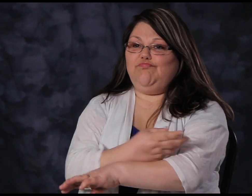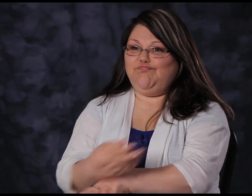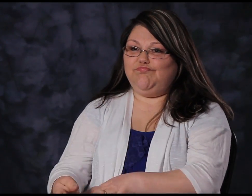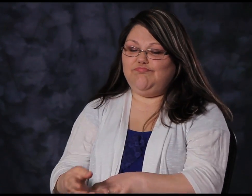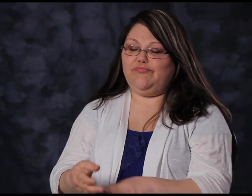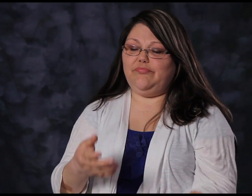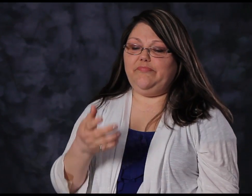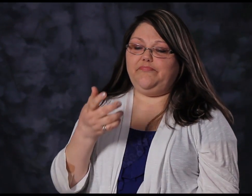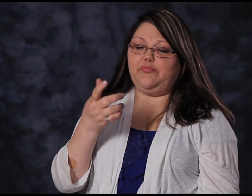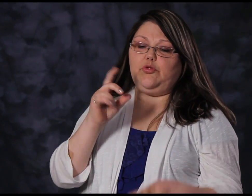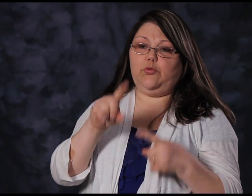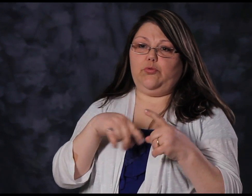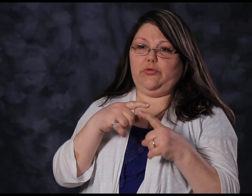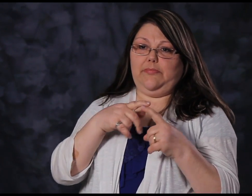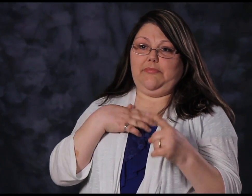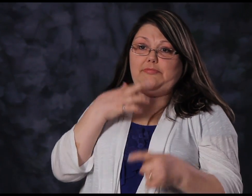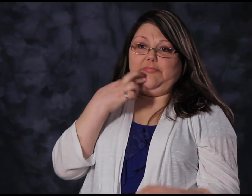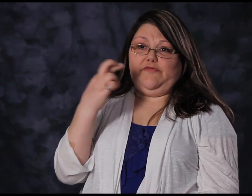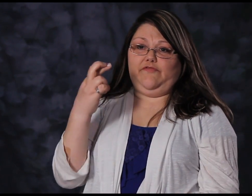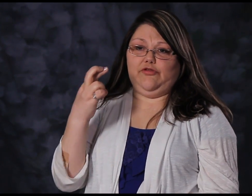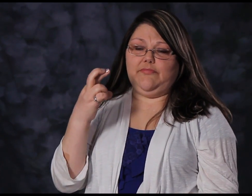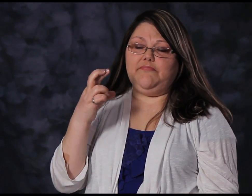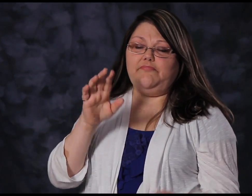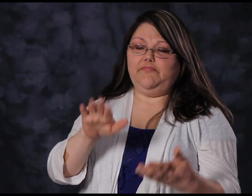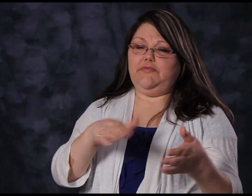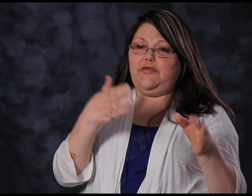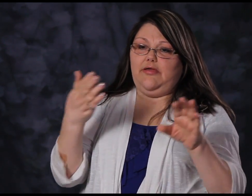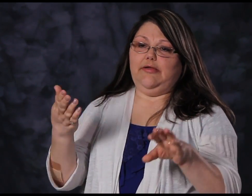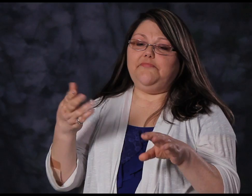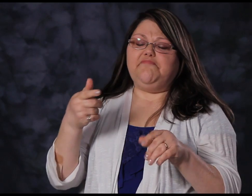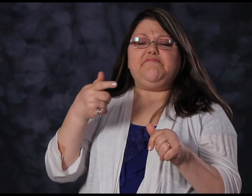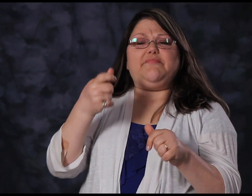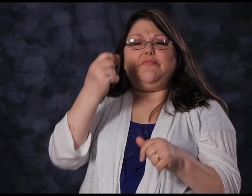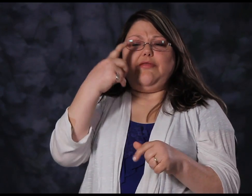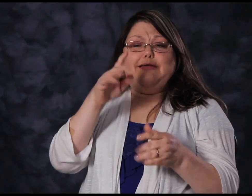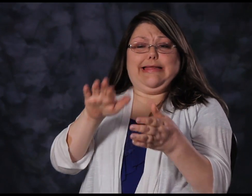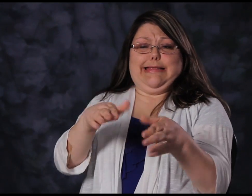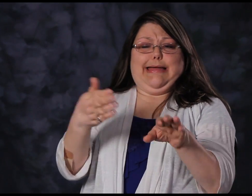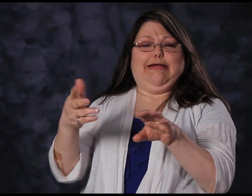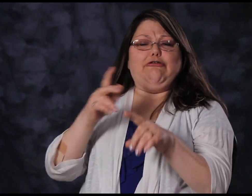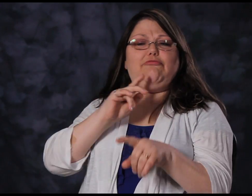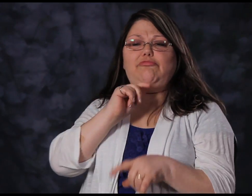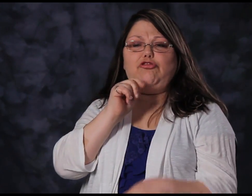I think my emotional state started to decline when my best friend Karen died.